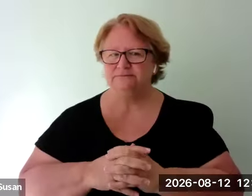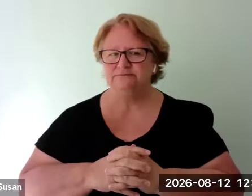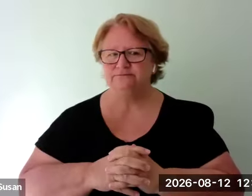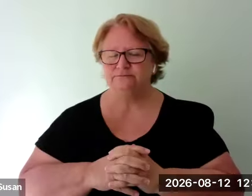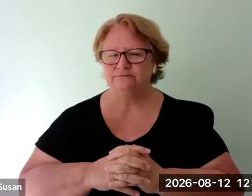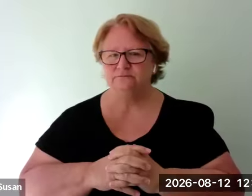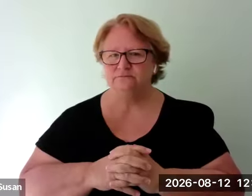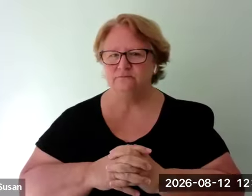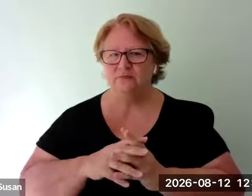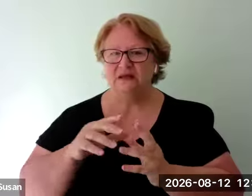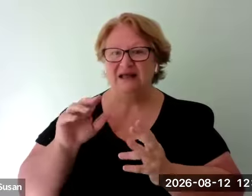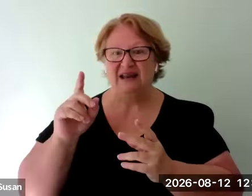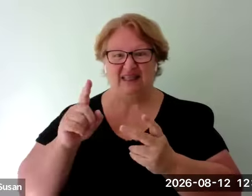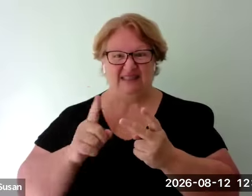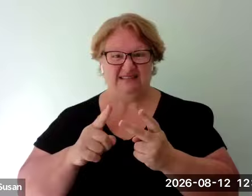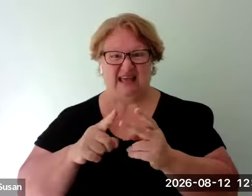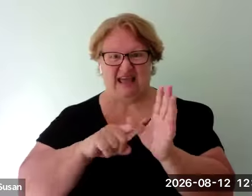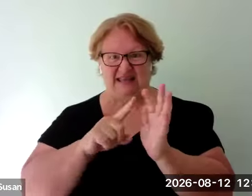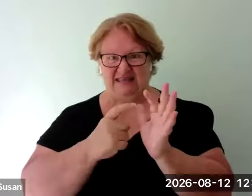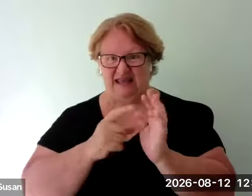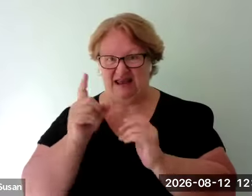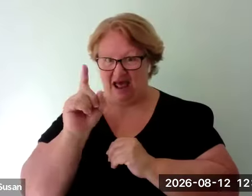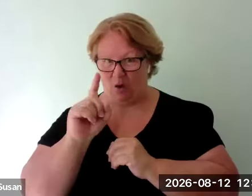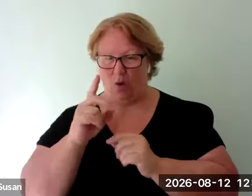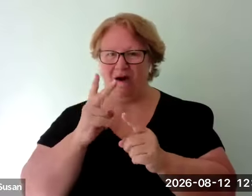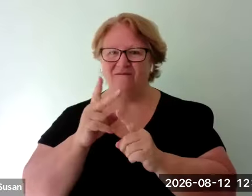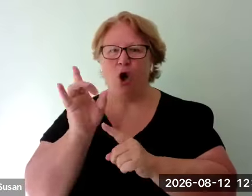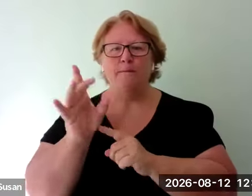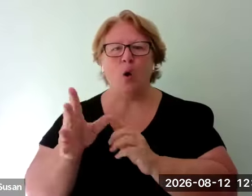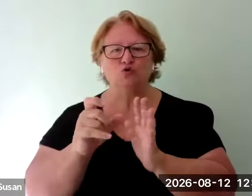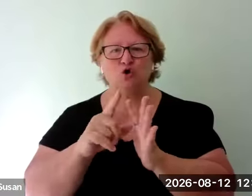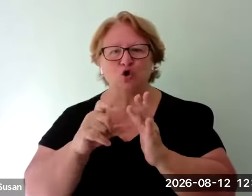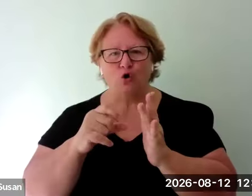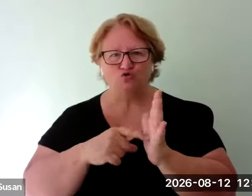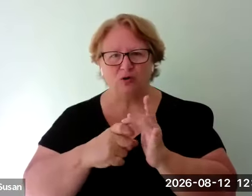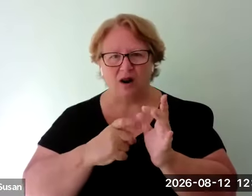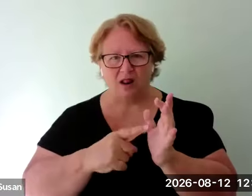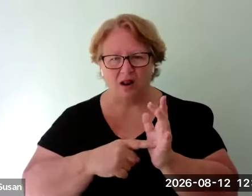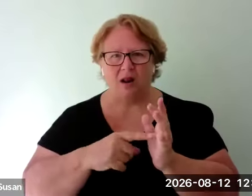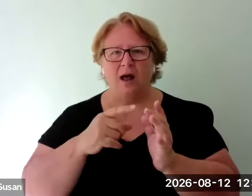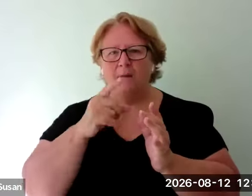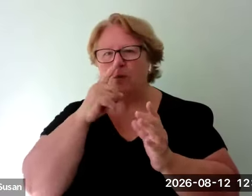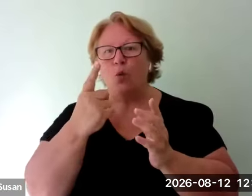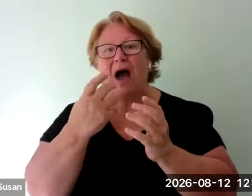students studying for a PhD or Masters degree by research. And so this second two-year program provides